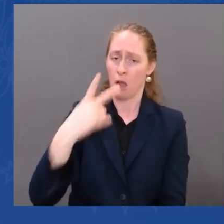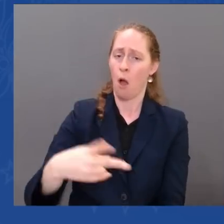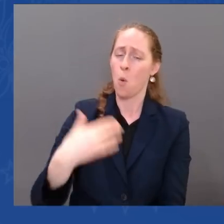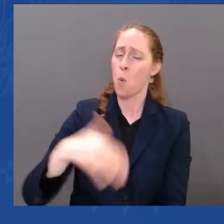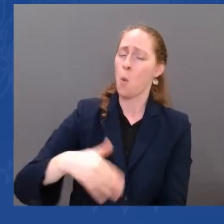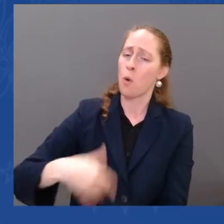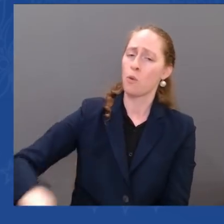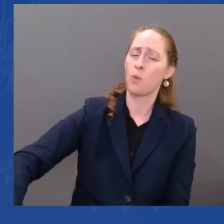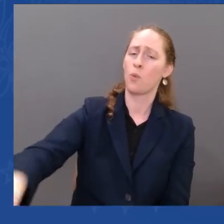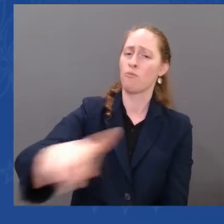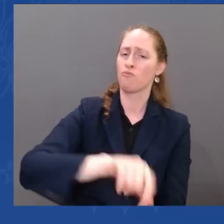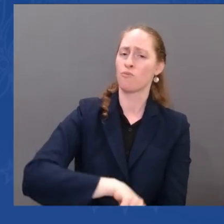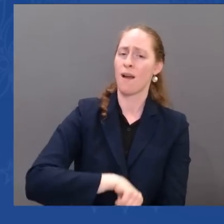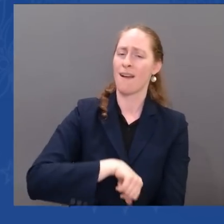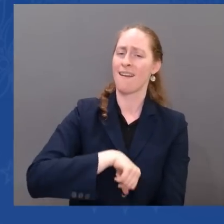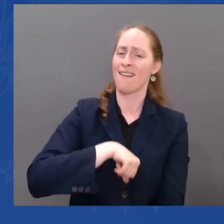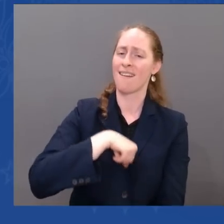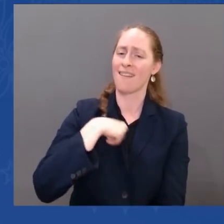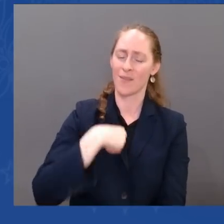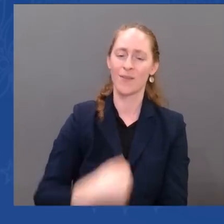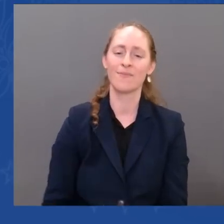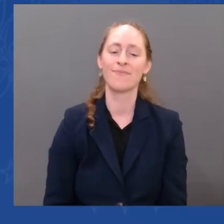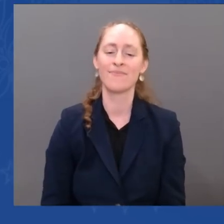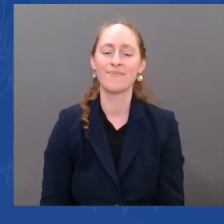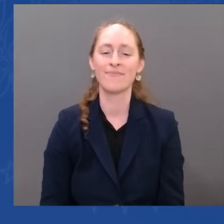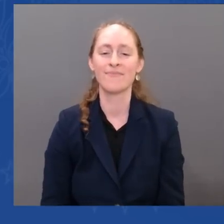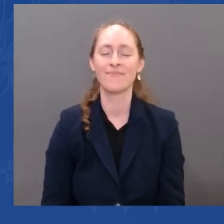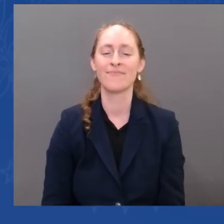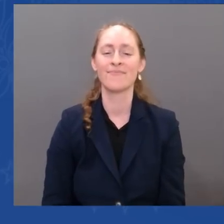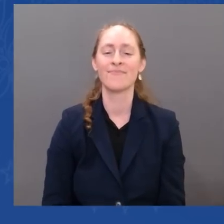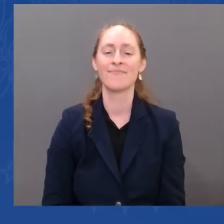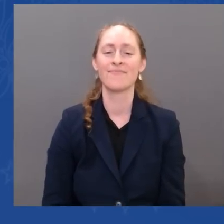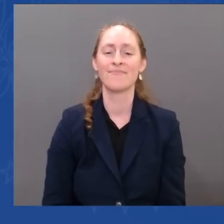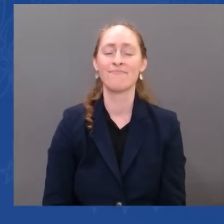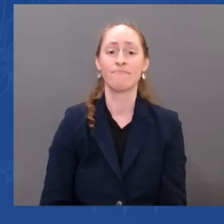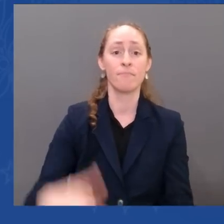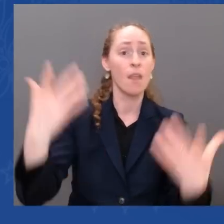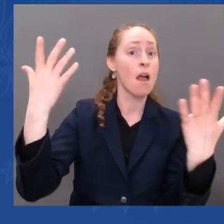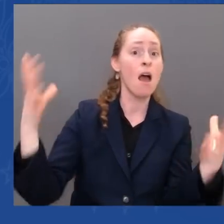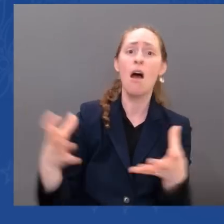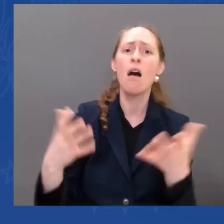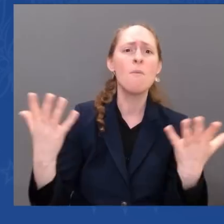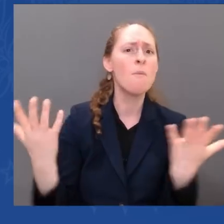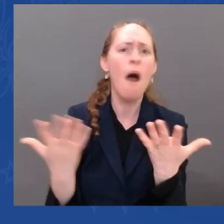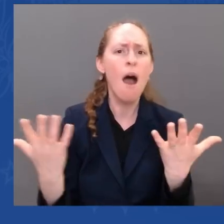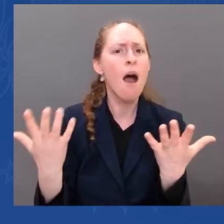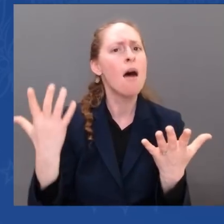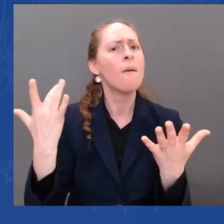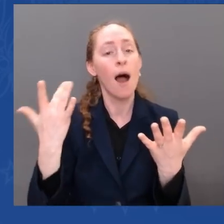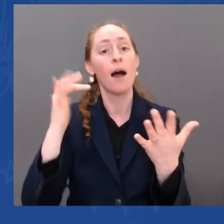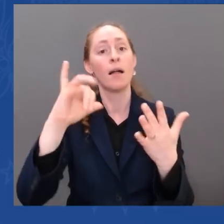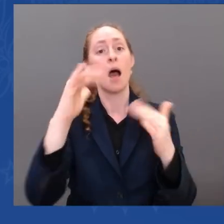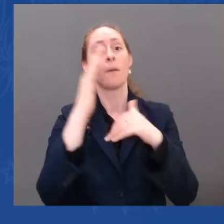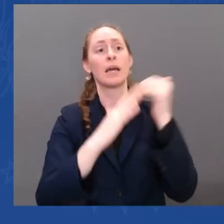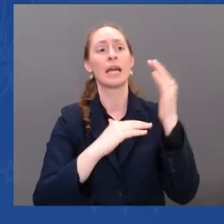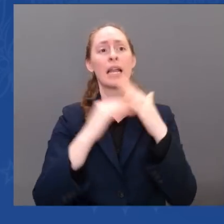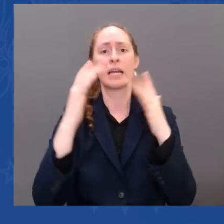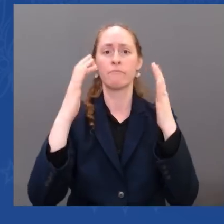The original structure was destroyed more than 20 years ago during the 9/11 terrorist attacks in our -- on our country. And in rebuilding that sacred home